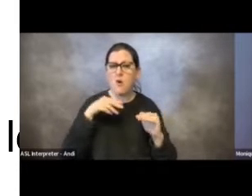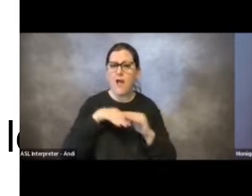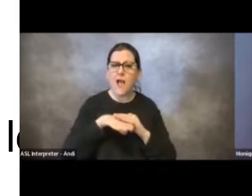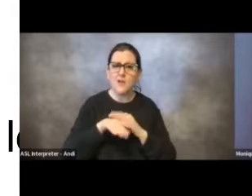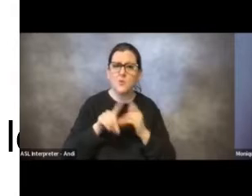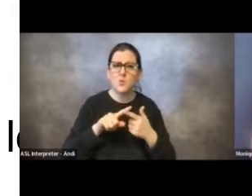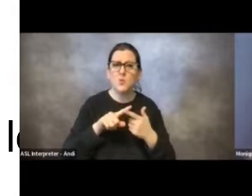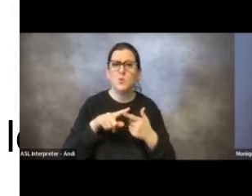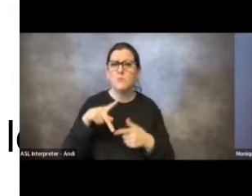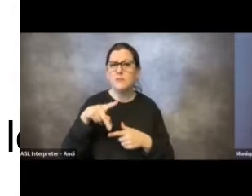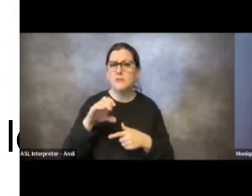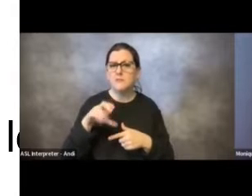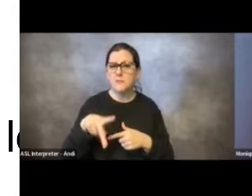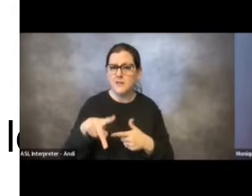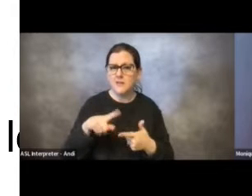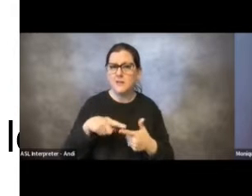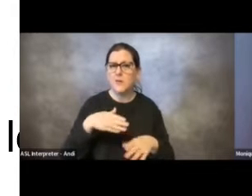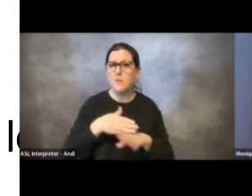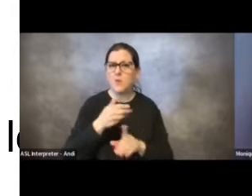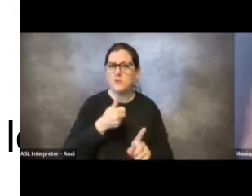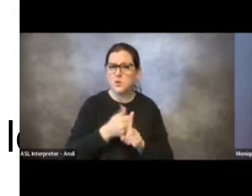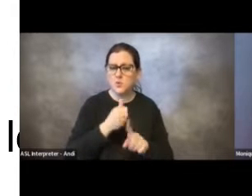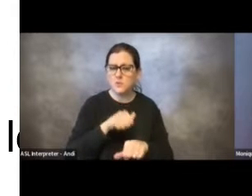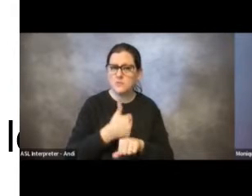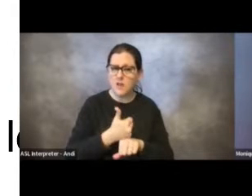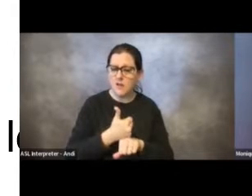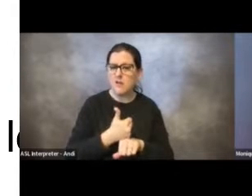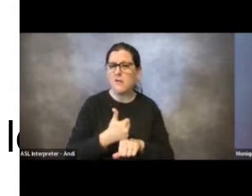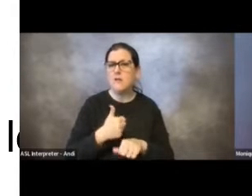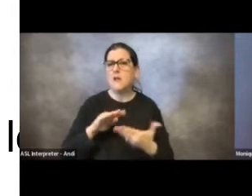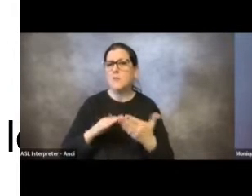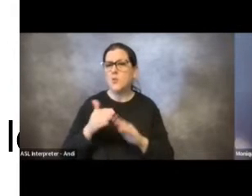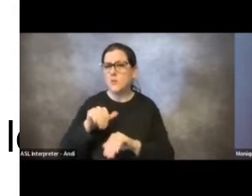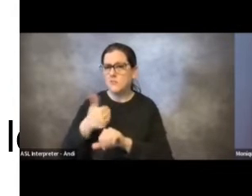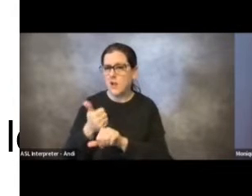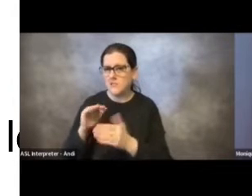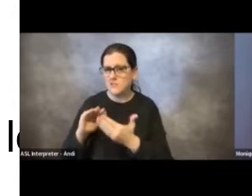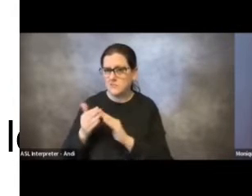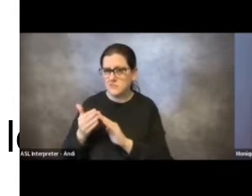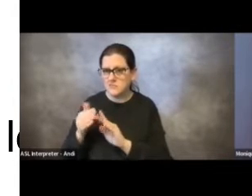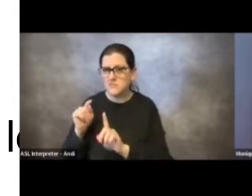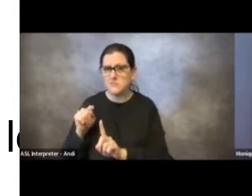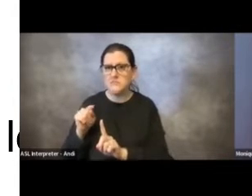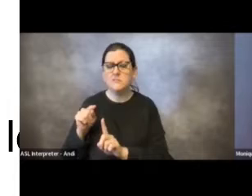care post acute setting NGS community based settings, and differences in outcomes as well.